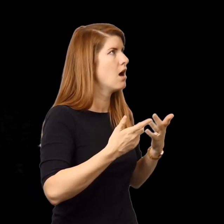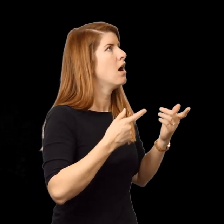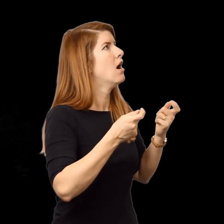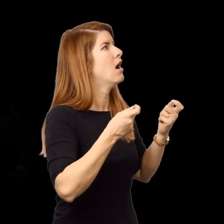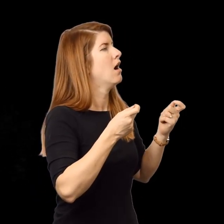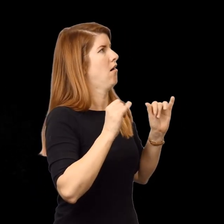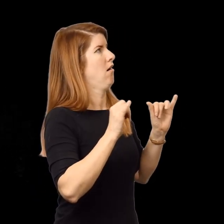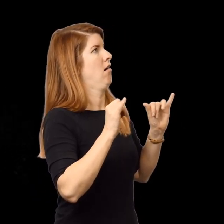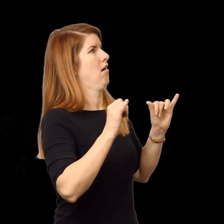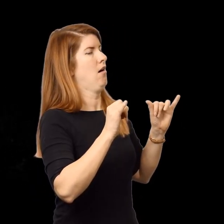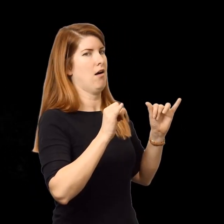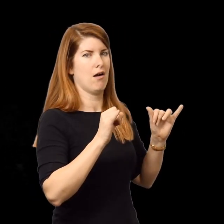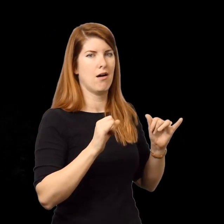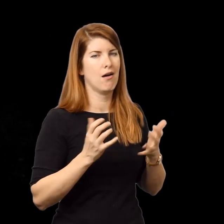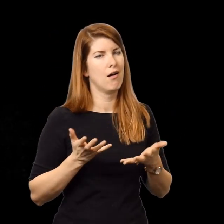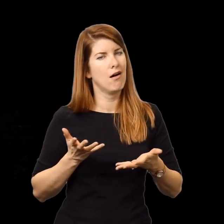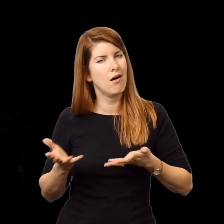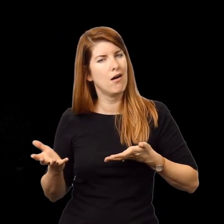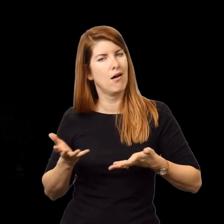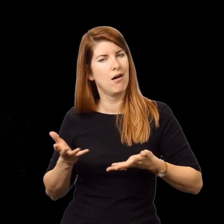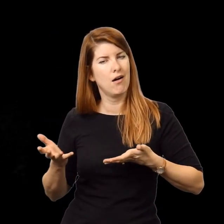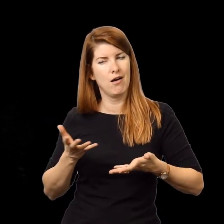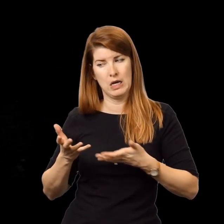helps, offloads some of the energy and the emotion,